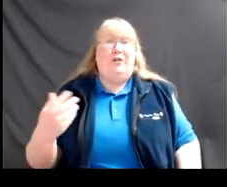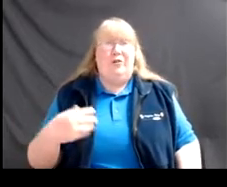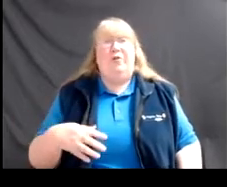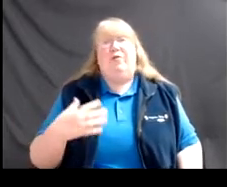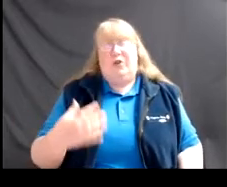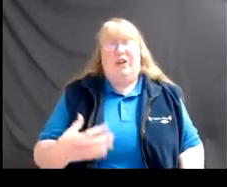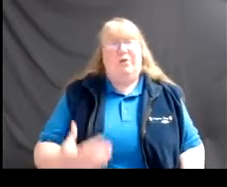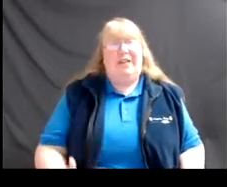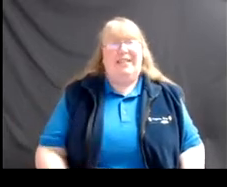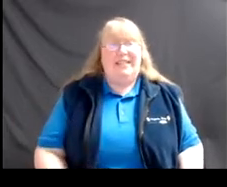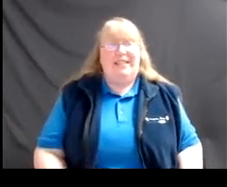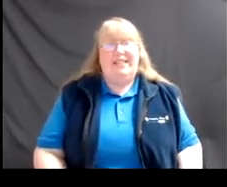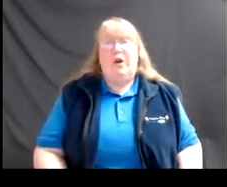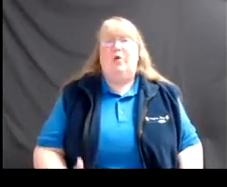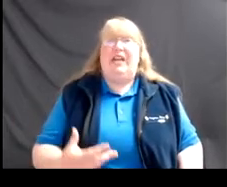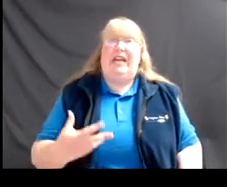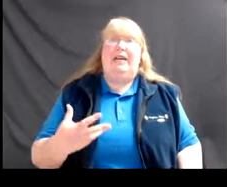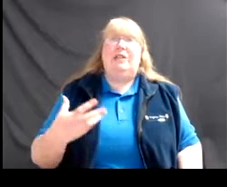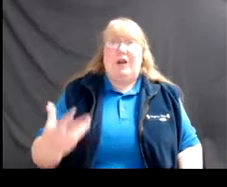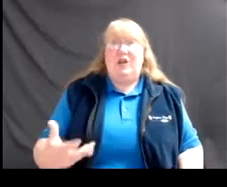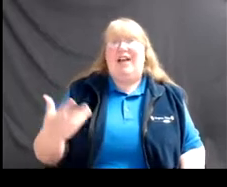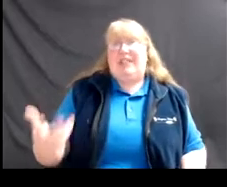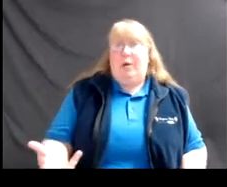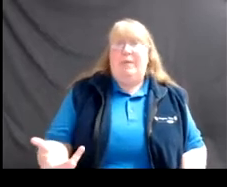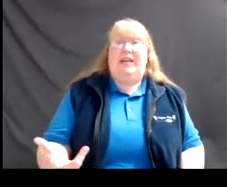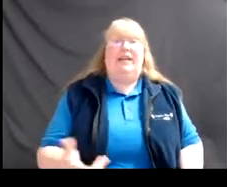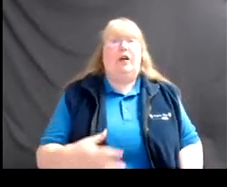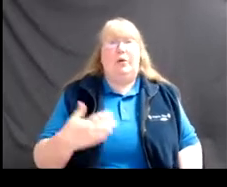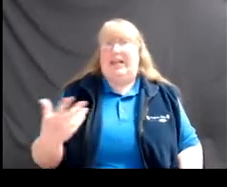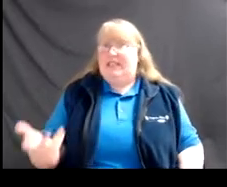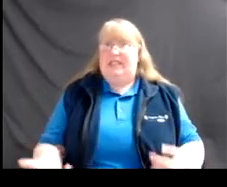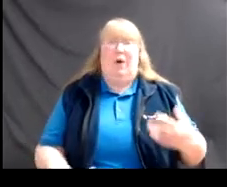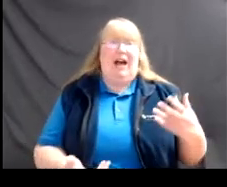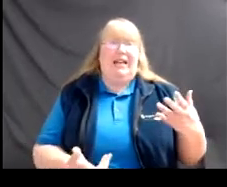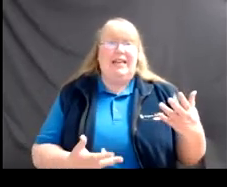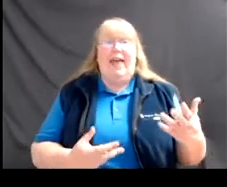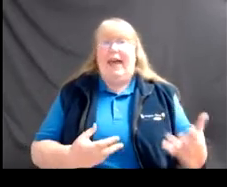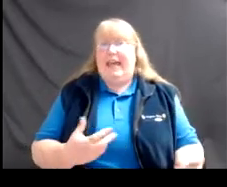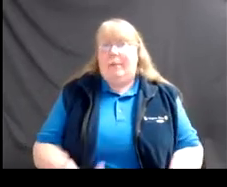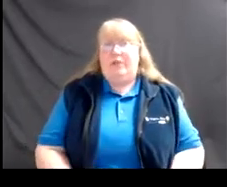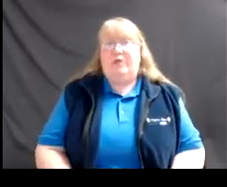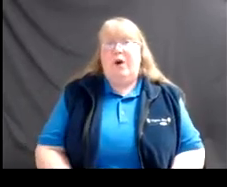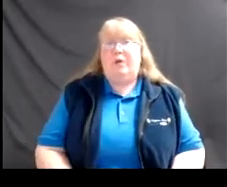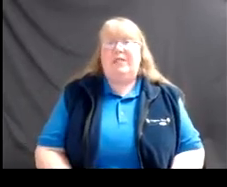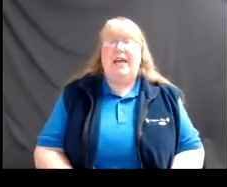to Virginia residents who need specialized equipment including TTYs and captioned phones